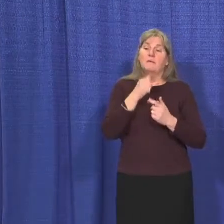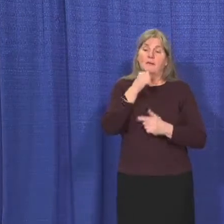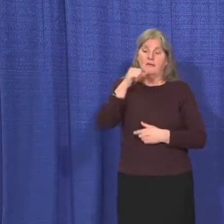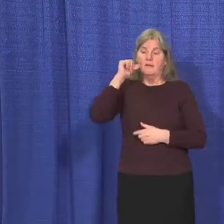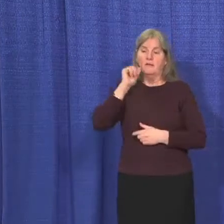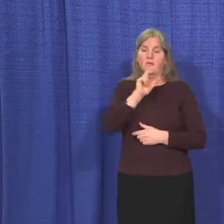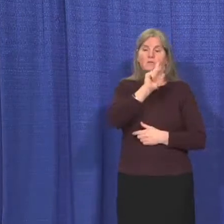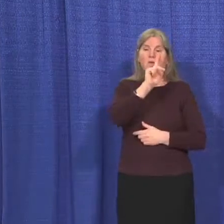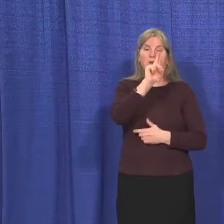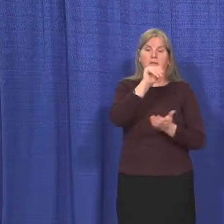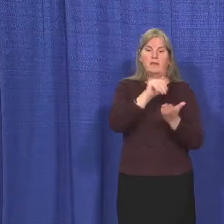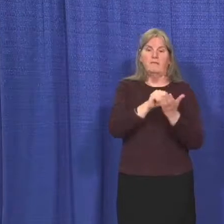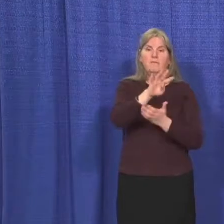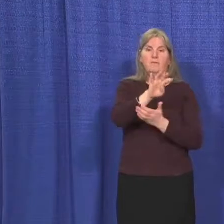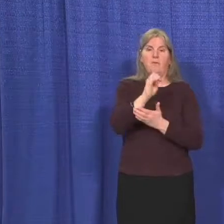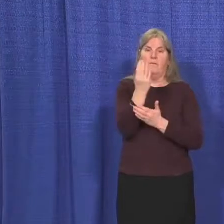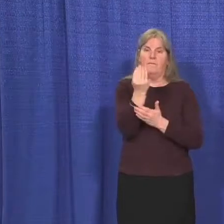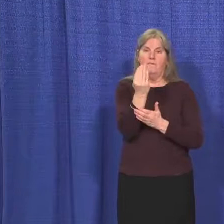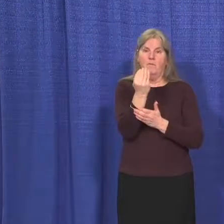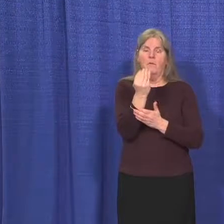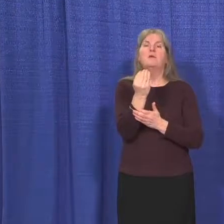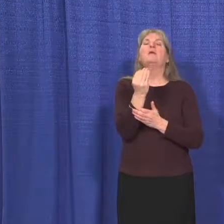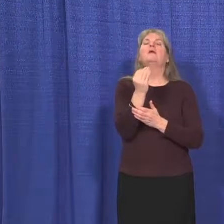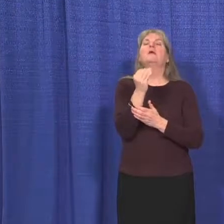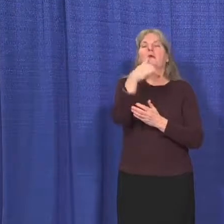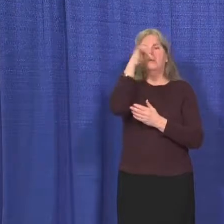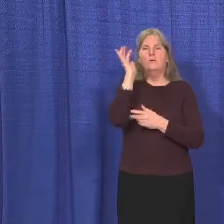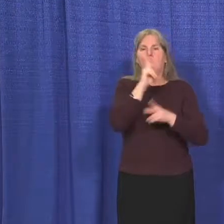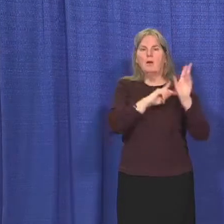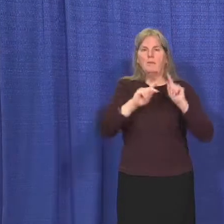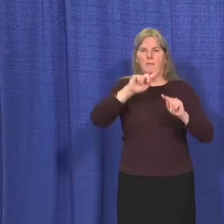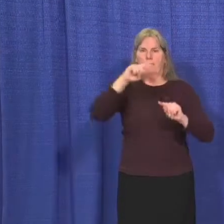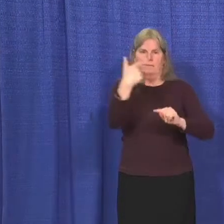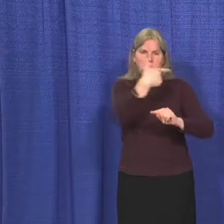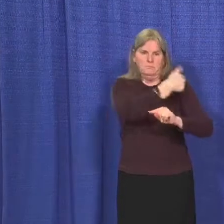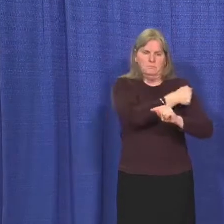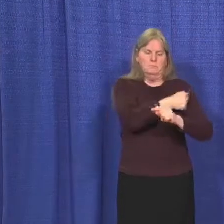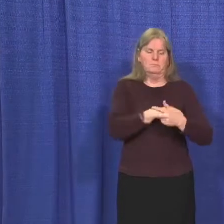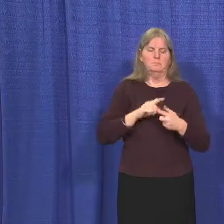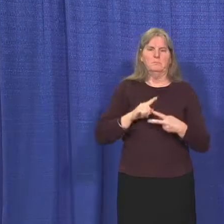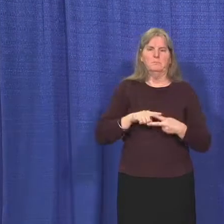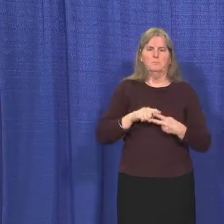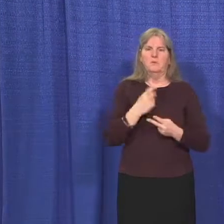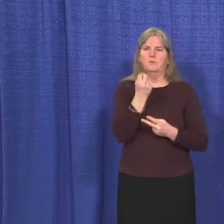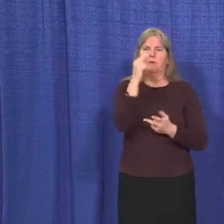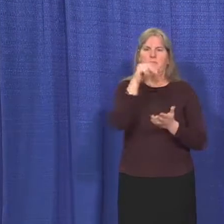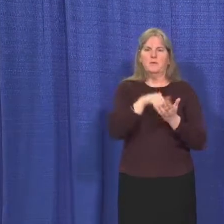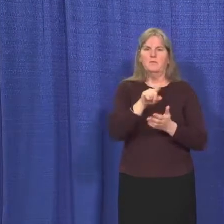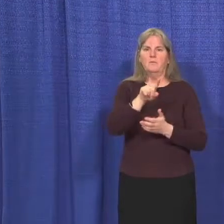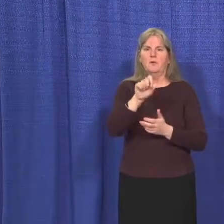As of the end of the day yesterday, 23,404 Yukoners had received their first dose of vaccine.